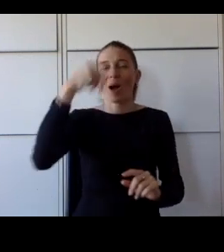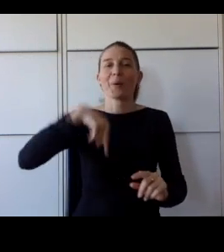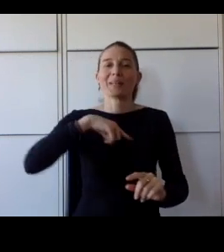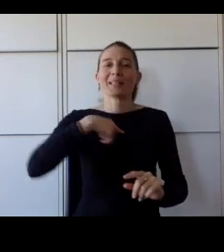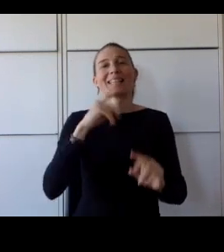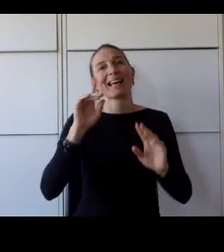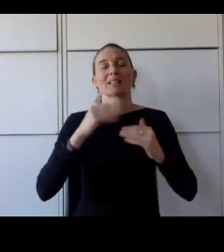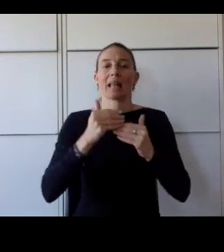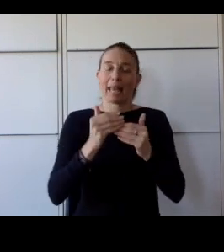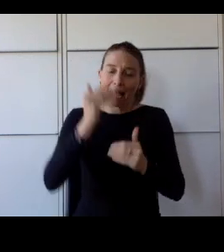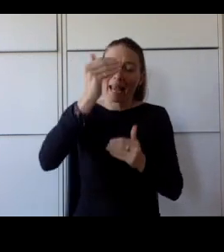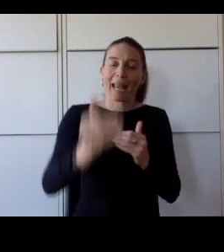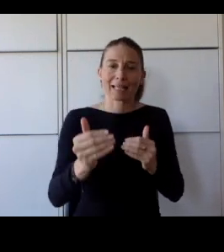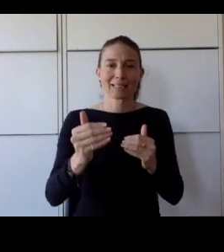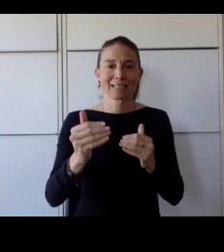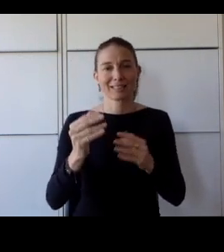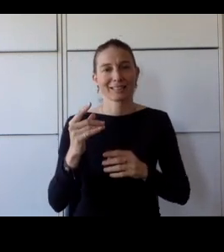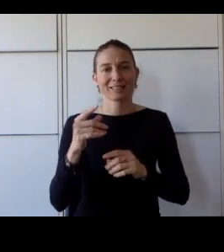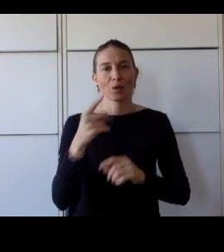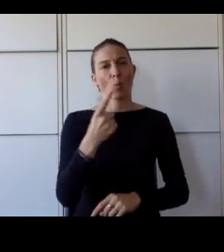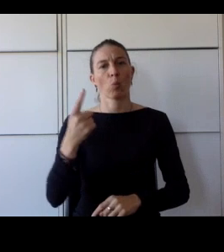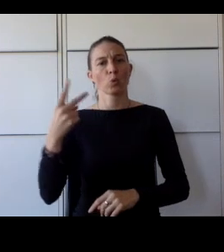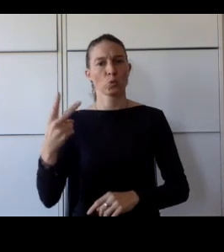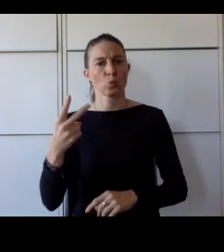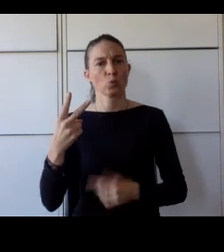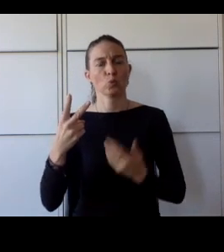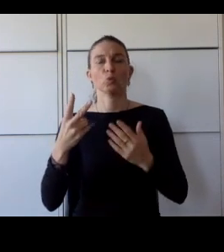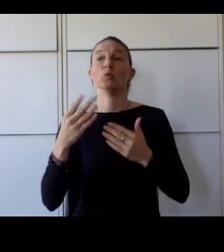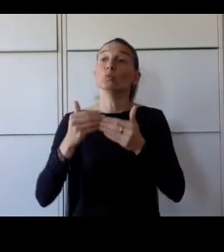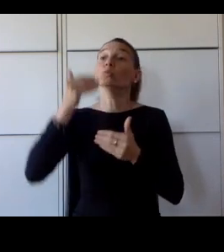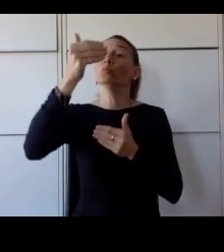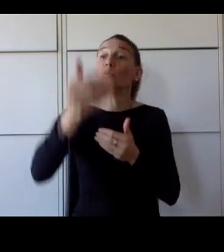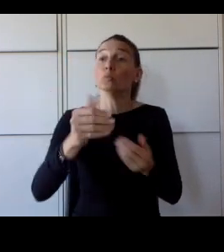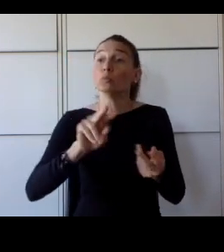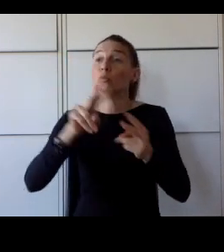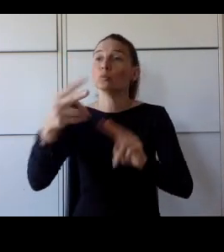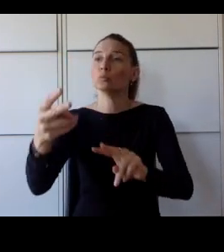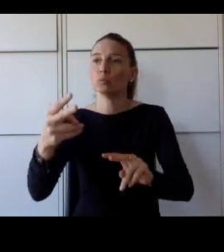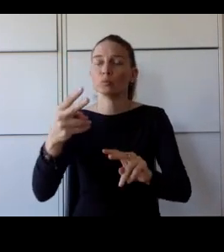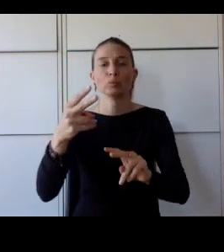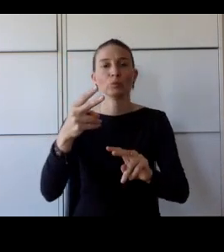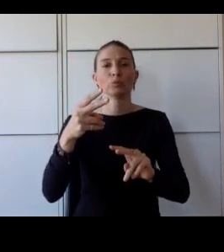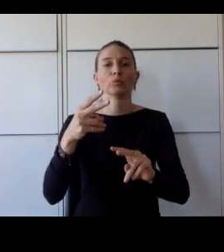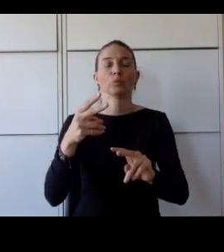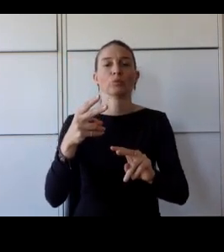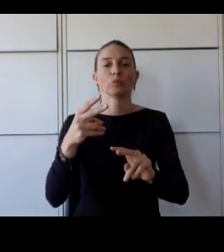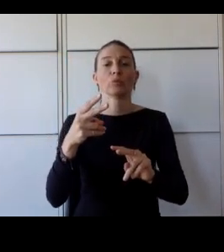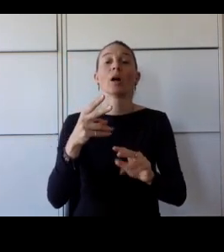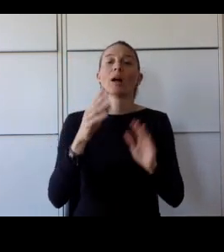as a new way to call the 112 number instead of by regular calls.